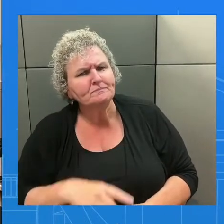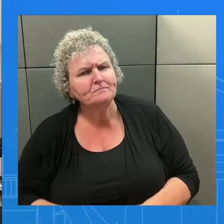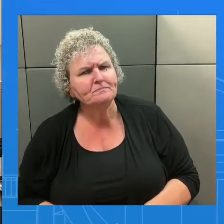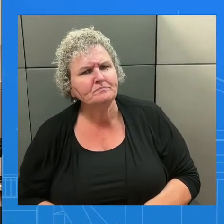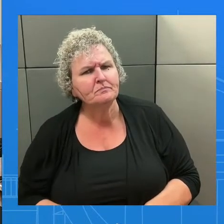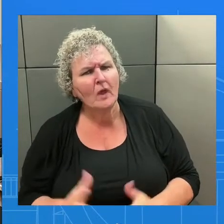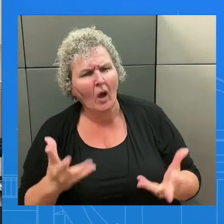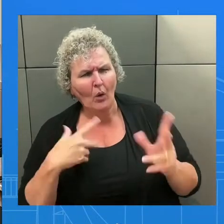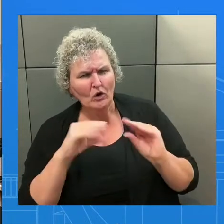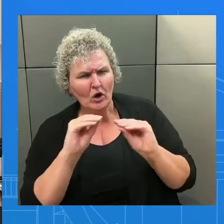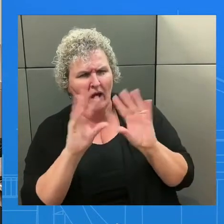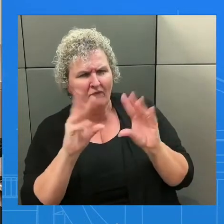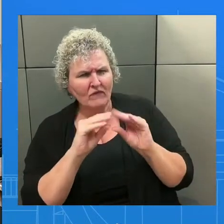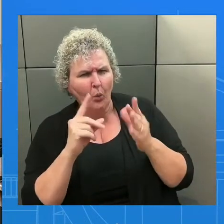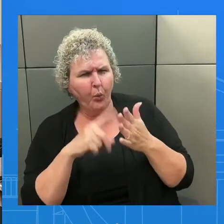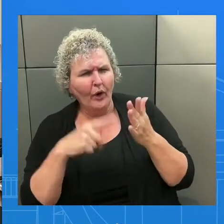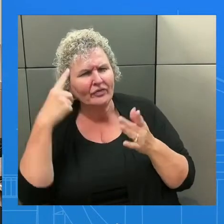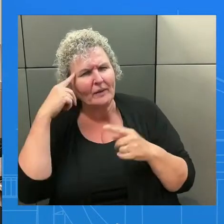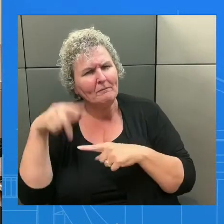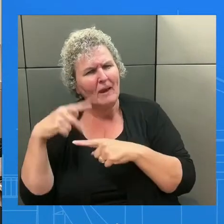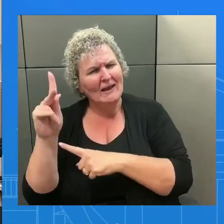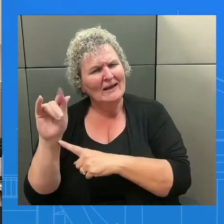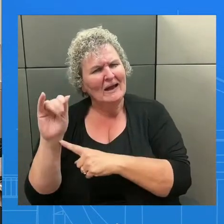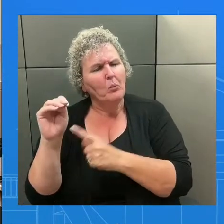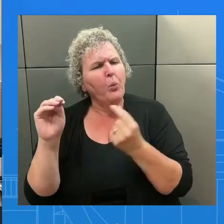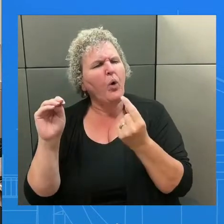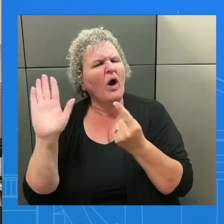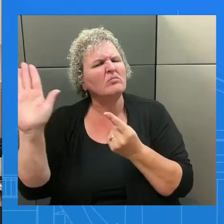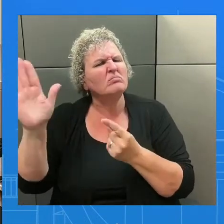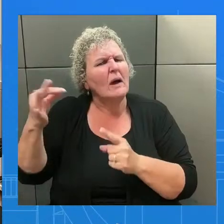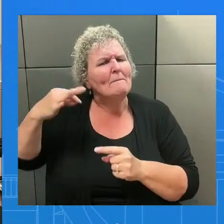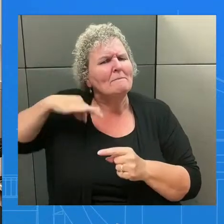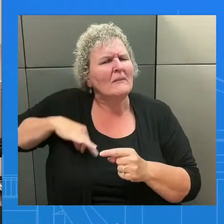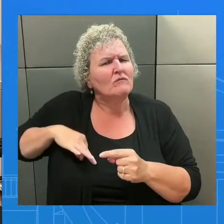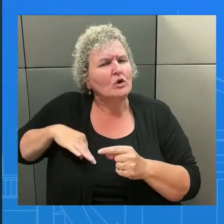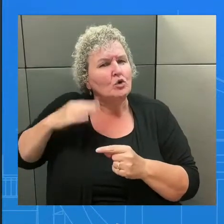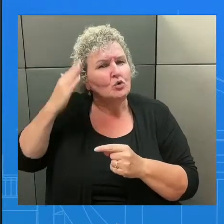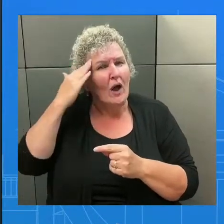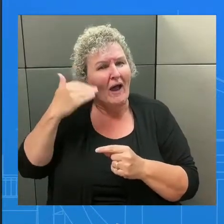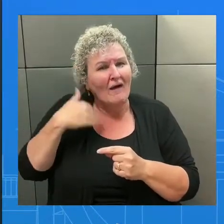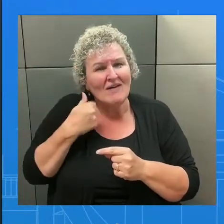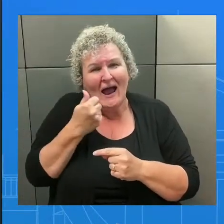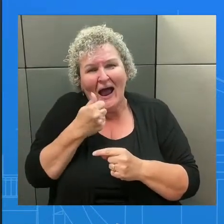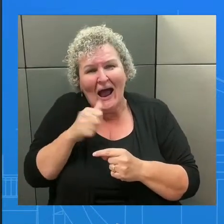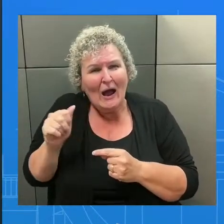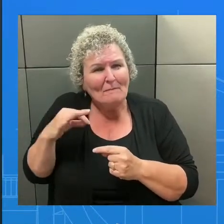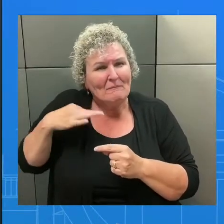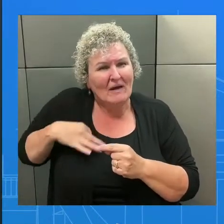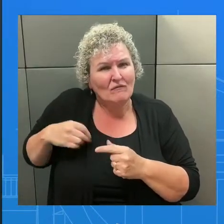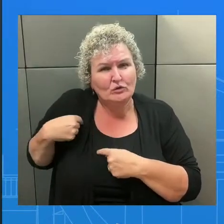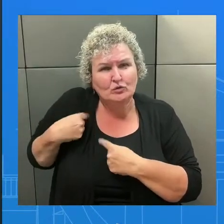As far as you know, has he gotten anything in return? Mr. Kirby: Well, I mean, from this particular move, I can't speak to that, M.J.